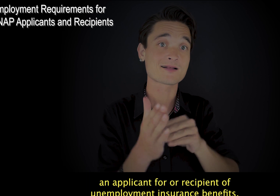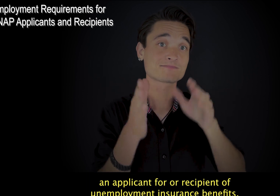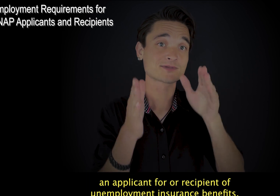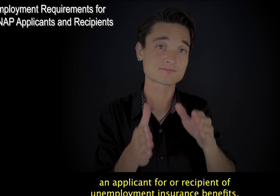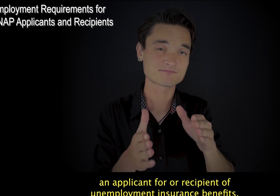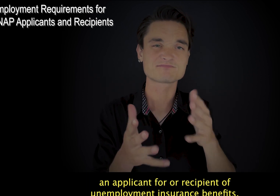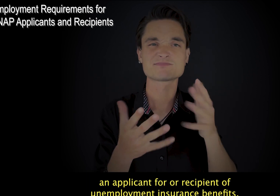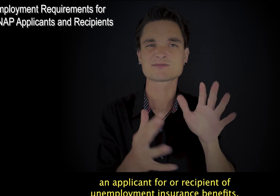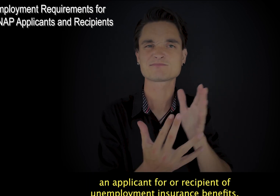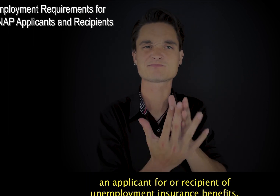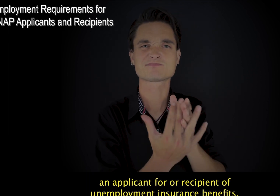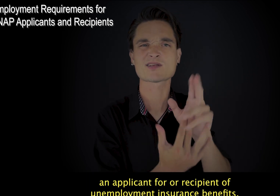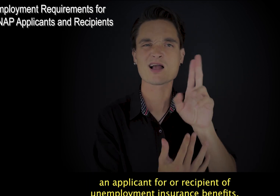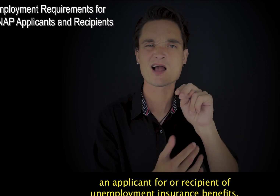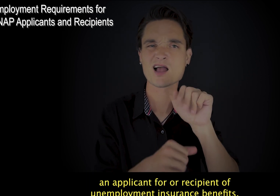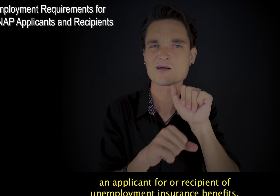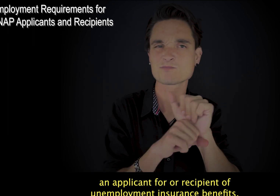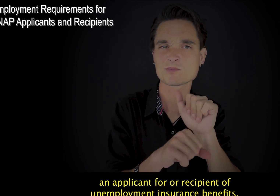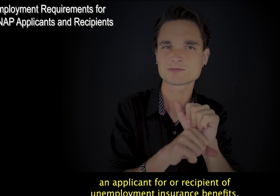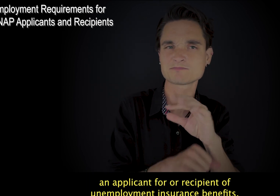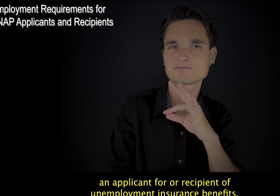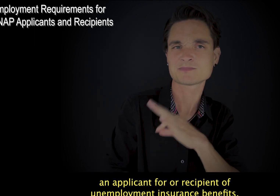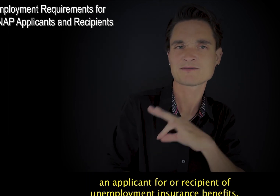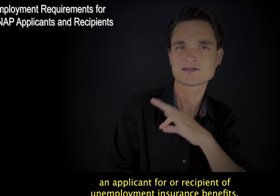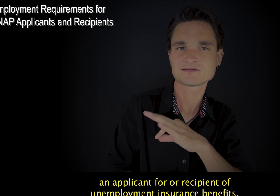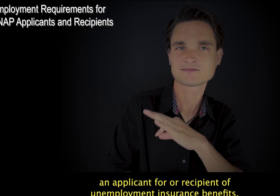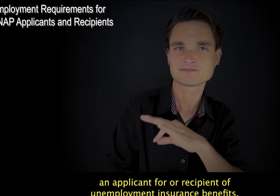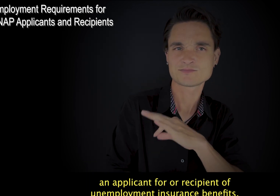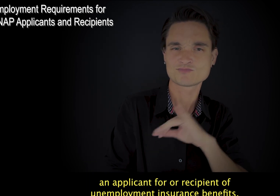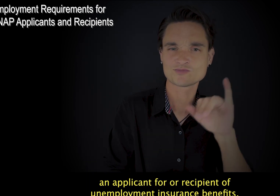an applicant for or recipient of unemployment insurance benefits.